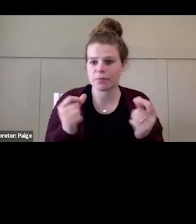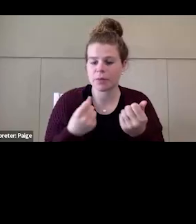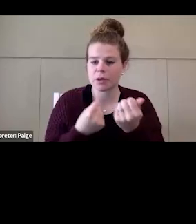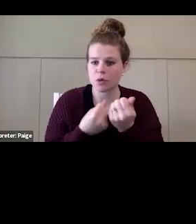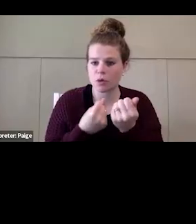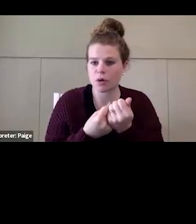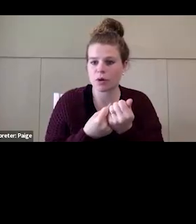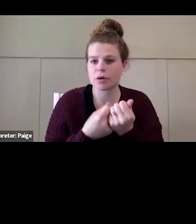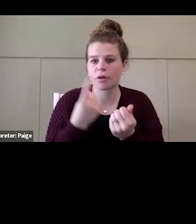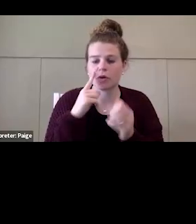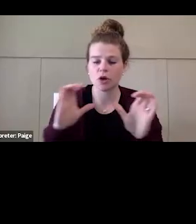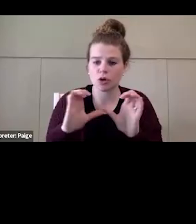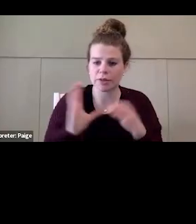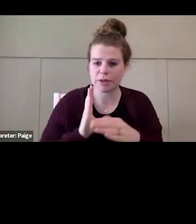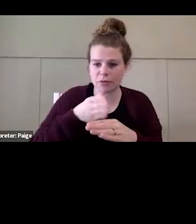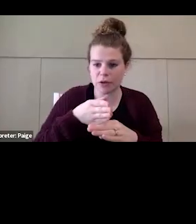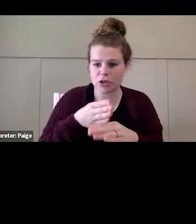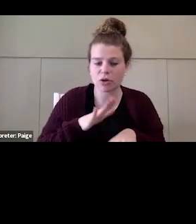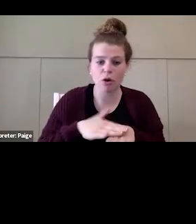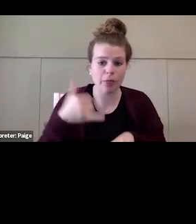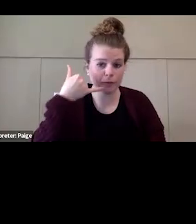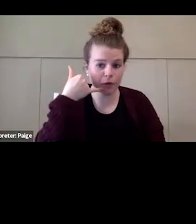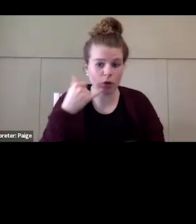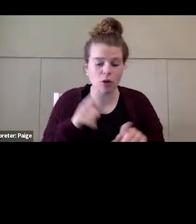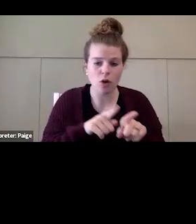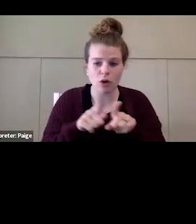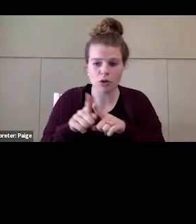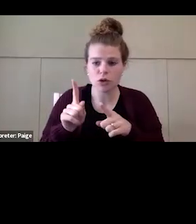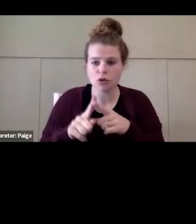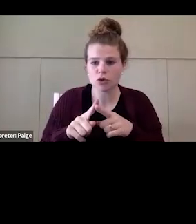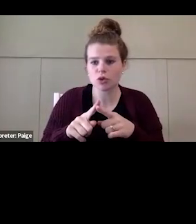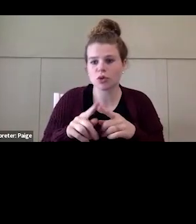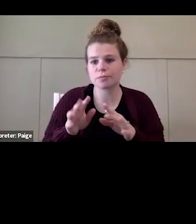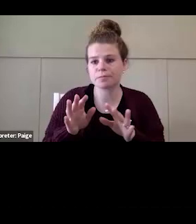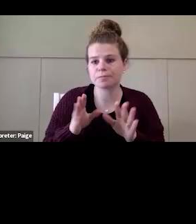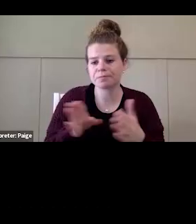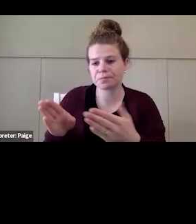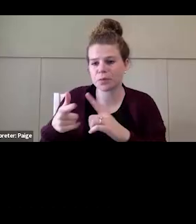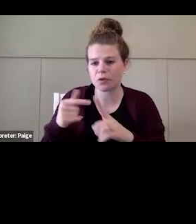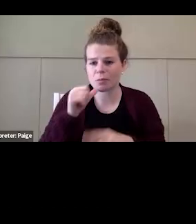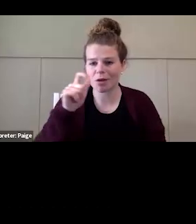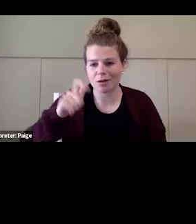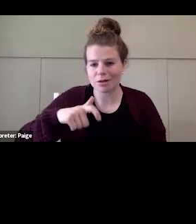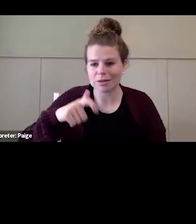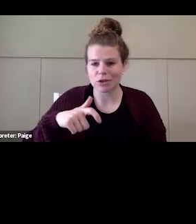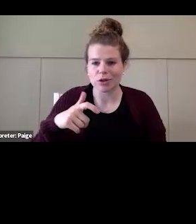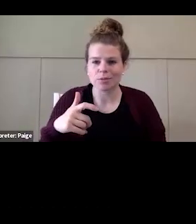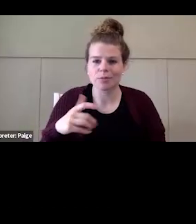and crisis intervention over the phone and really to divert from an unnecessary in-person response.